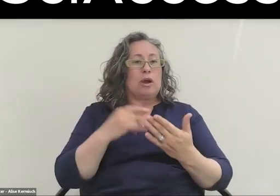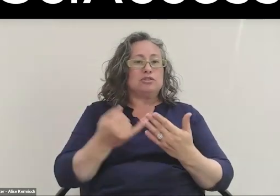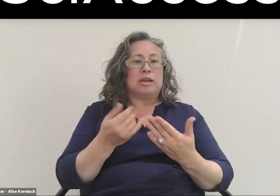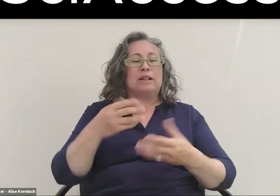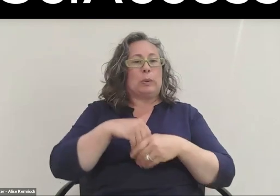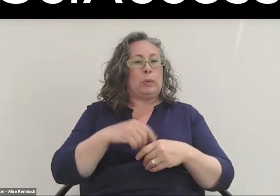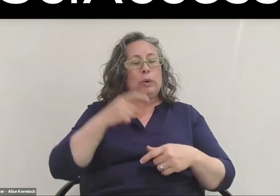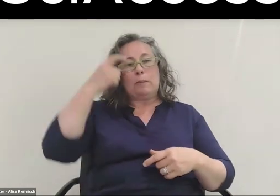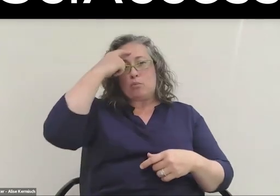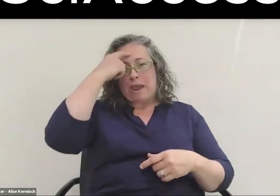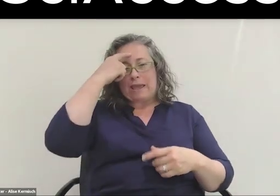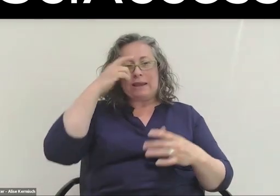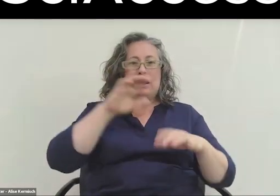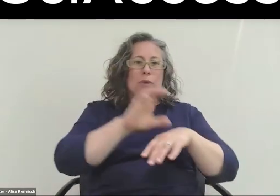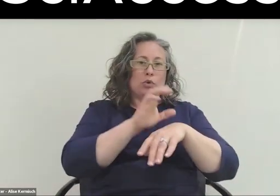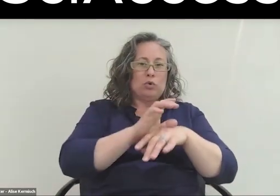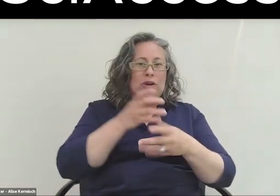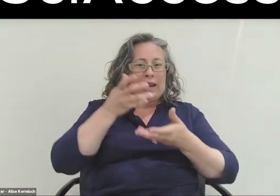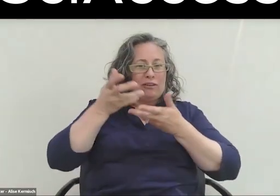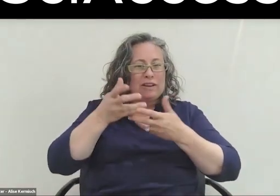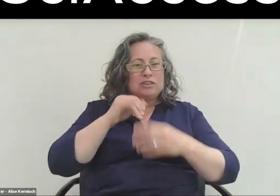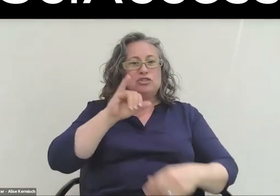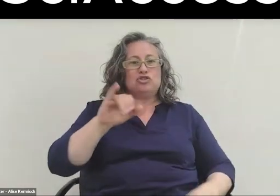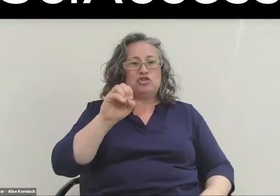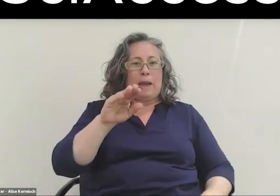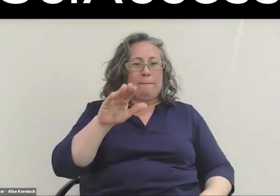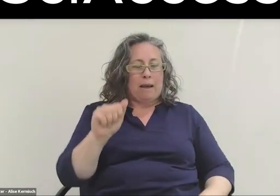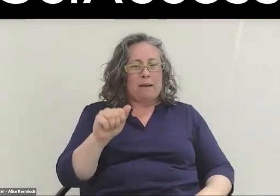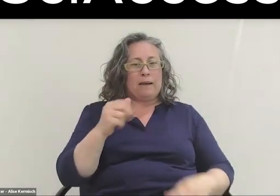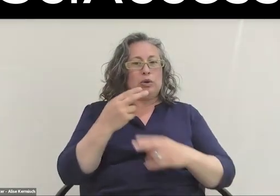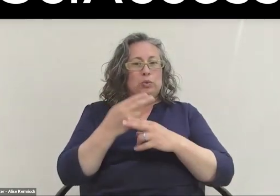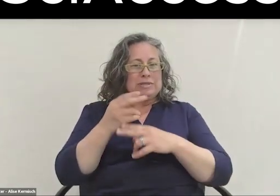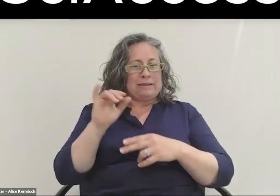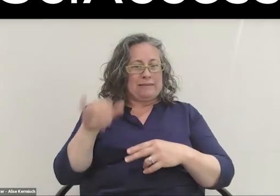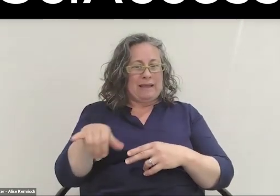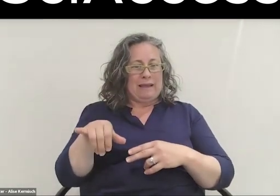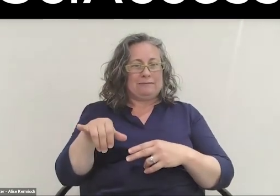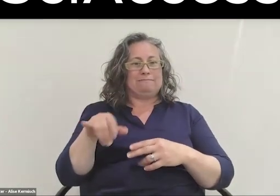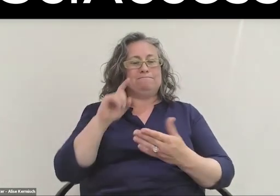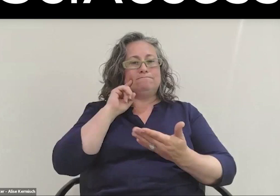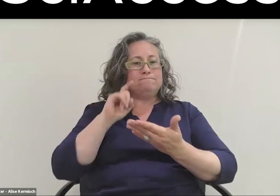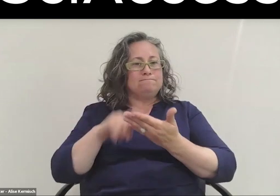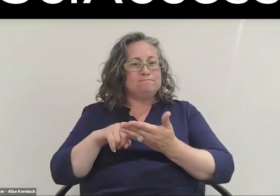Here's Gemma using a brain-computer interface that detects blinks.